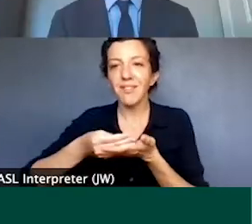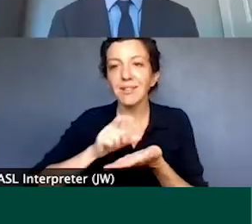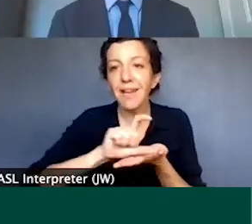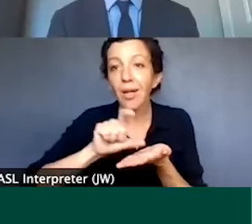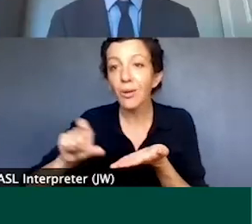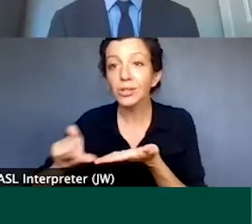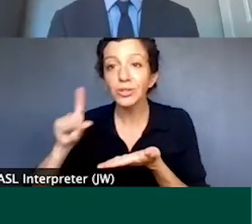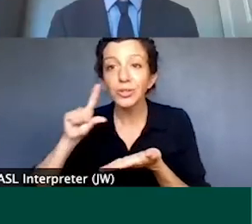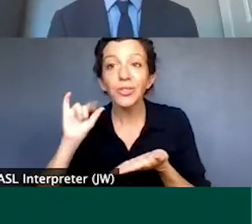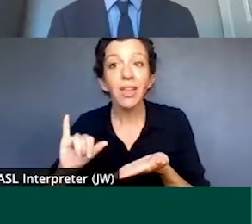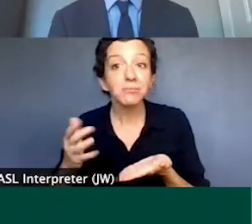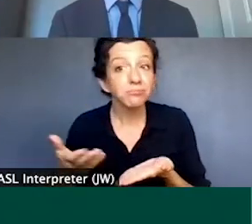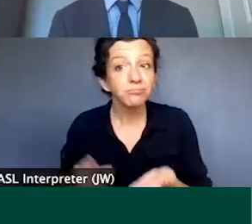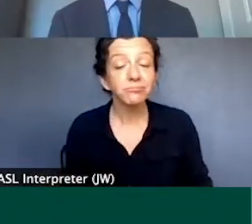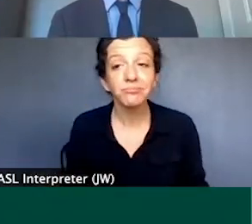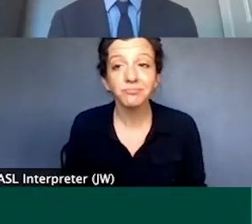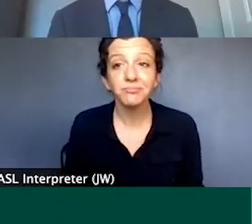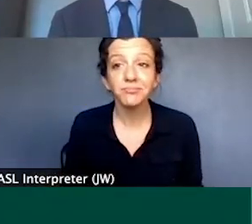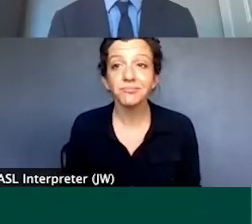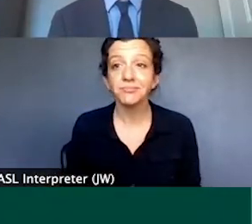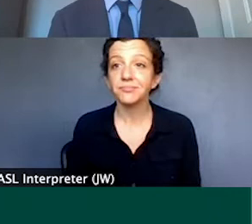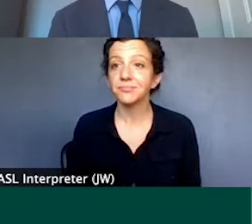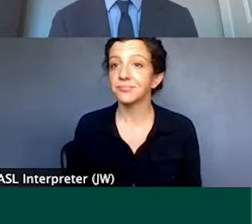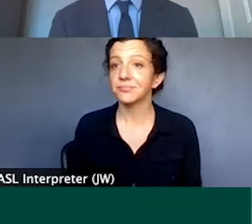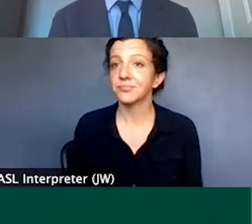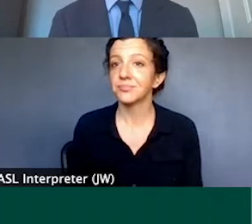I think the measure could have a variety of effects on costs for small businesses.